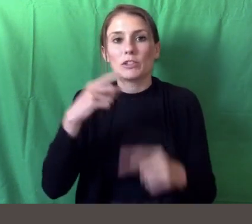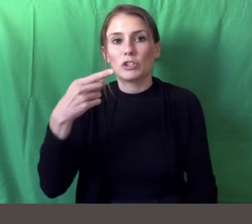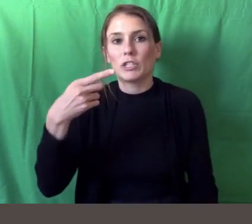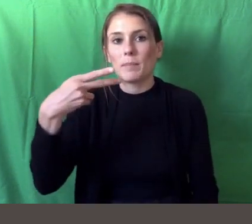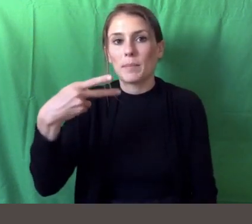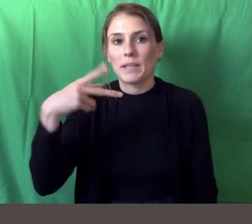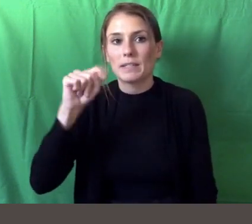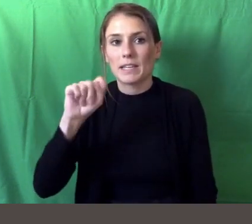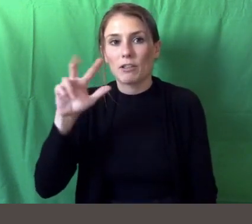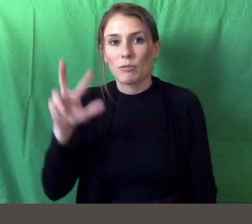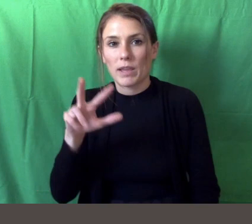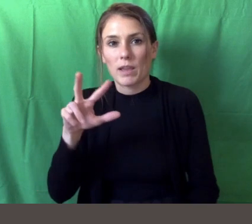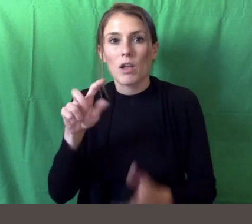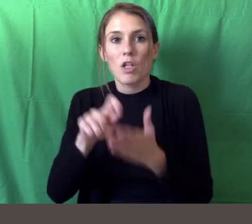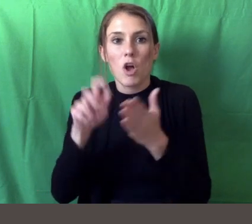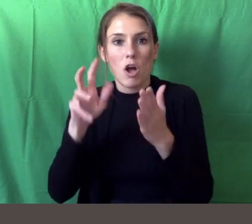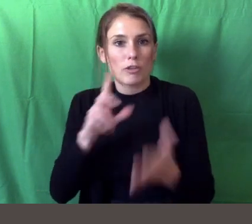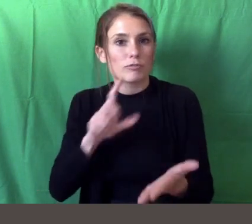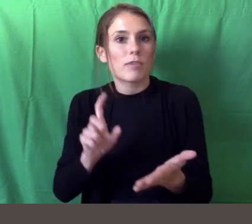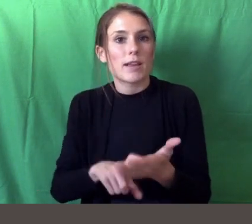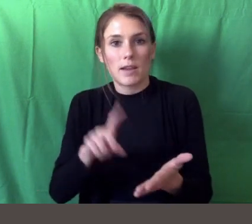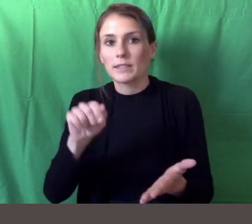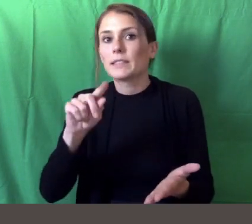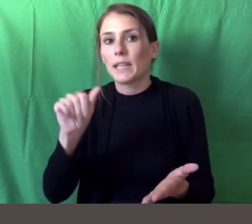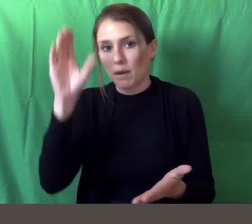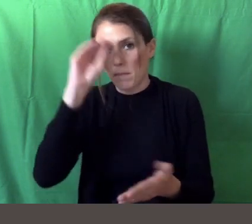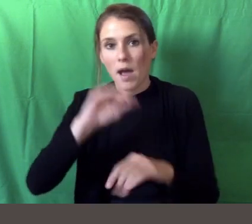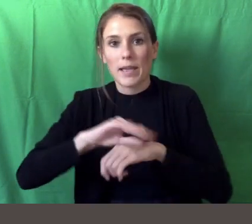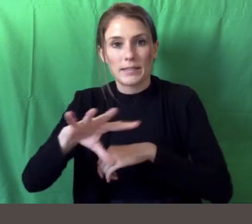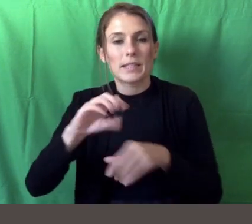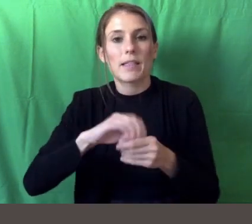The authors of that model recognize data bias in their training set.